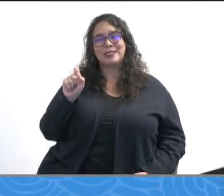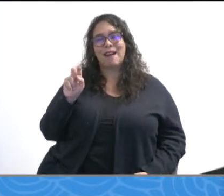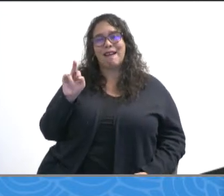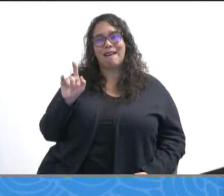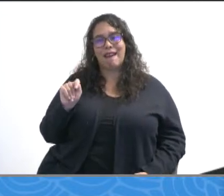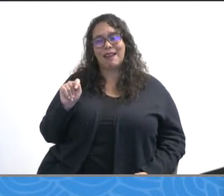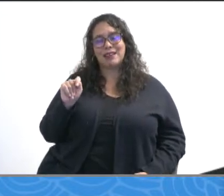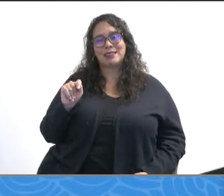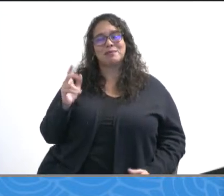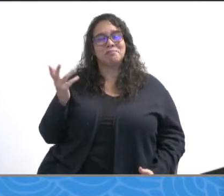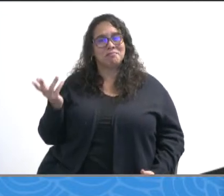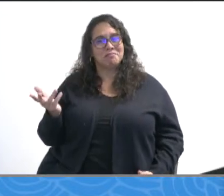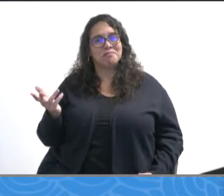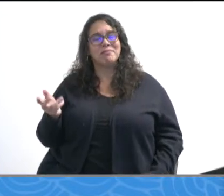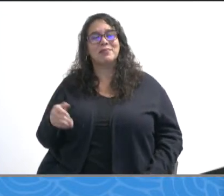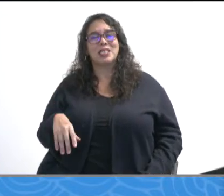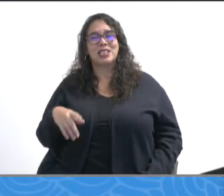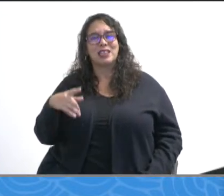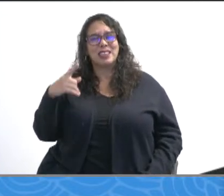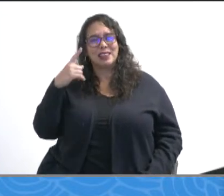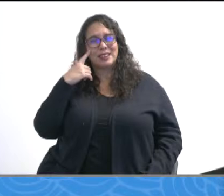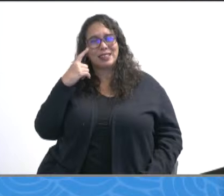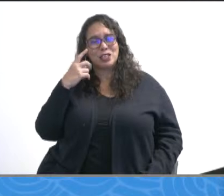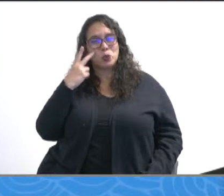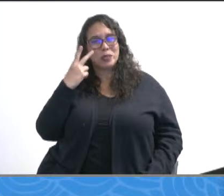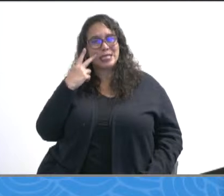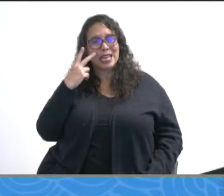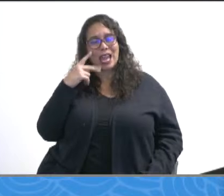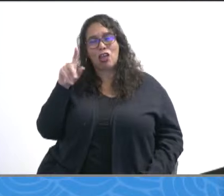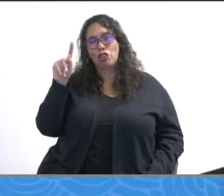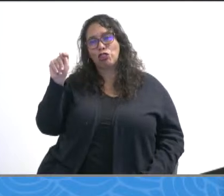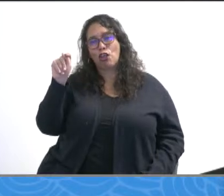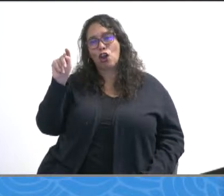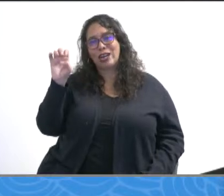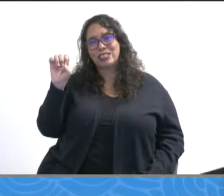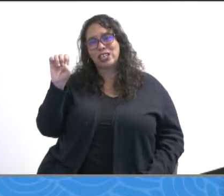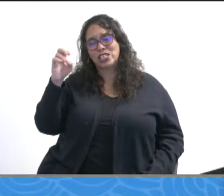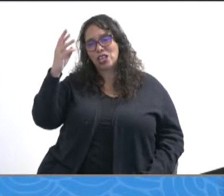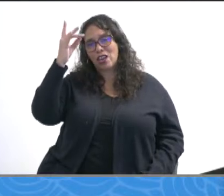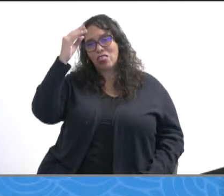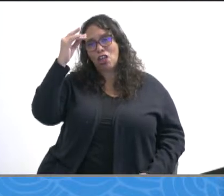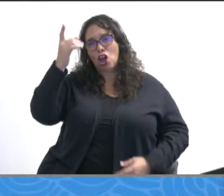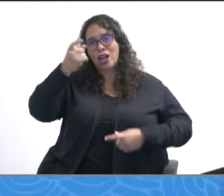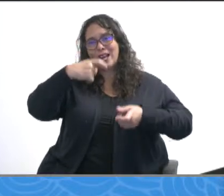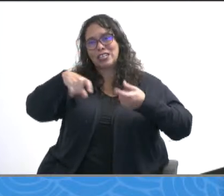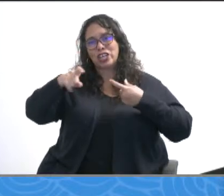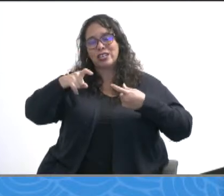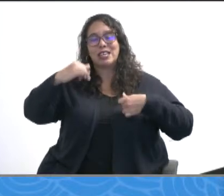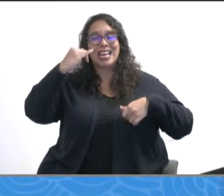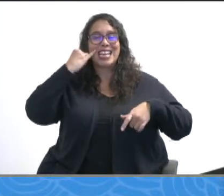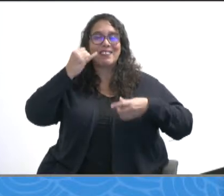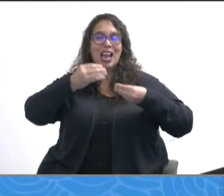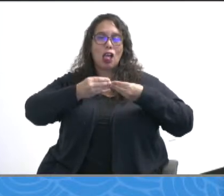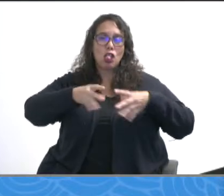we have the ThoughtExchange there as well in case it's gotten lost in your text,